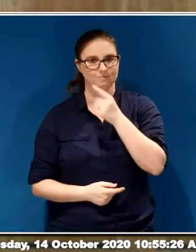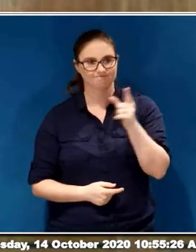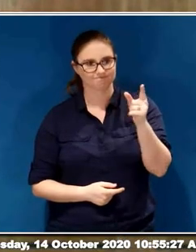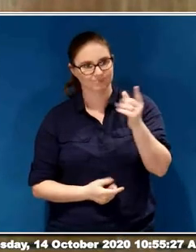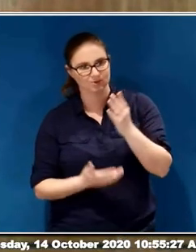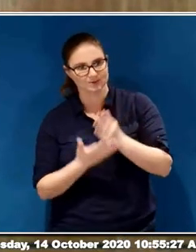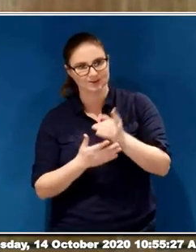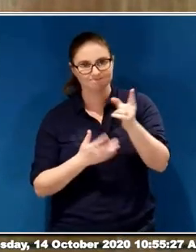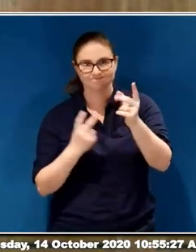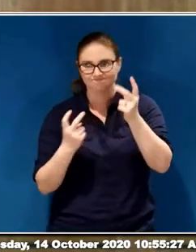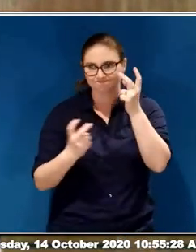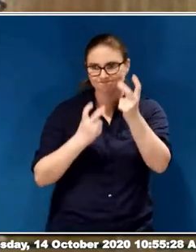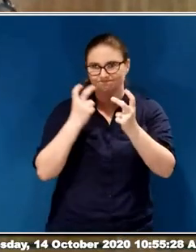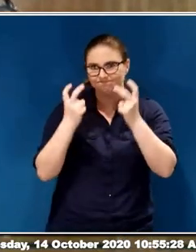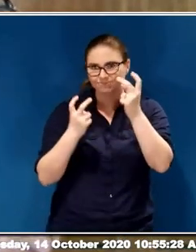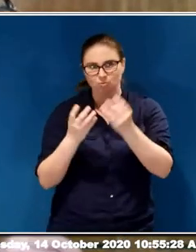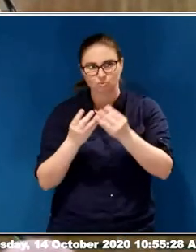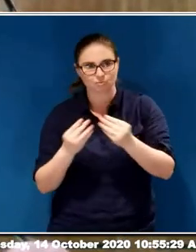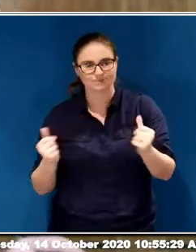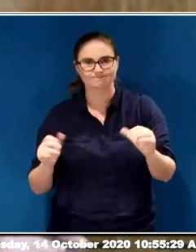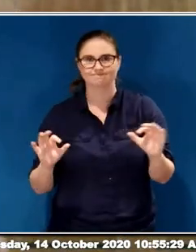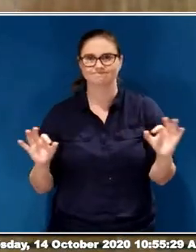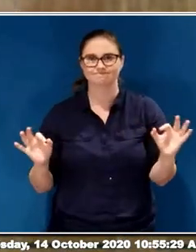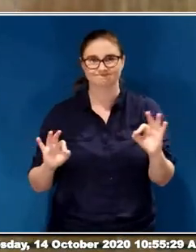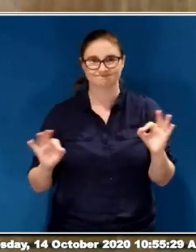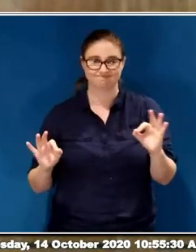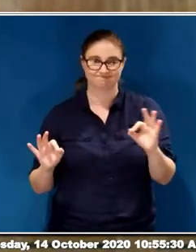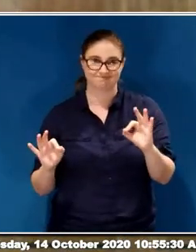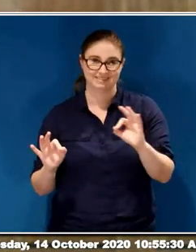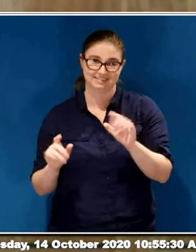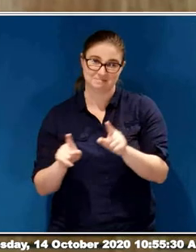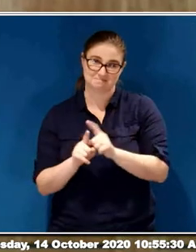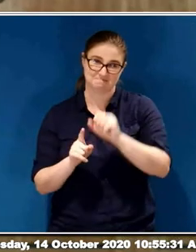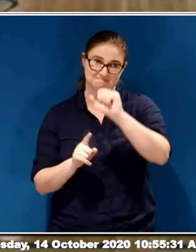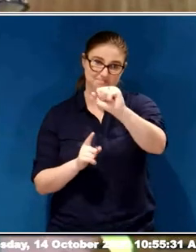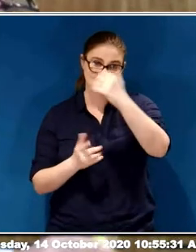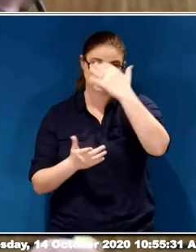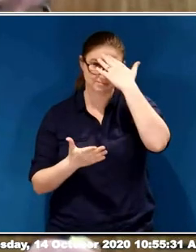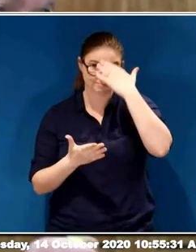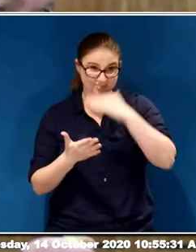in trying to get staff to be consistent. That's what you deal with there, isn't it? Yes.